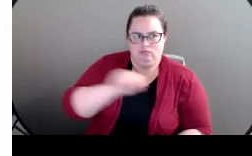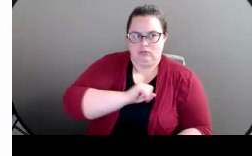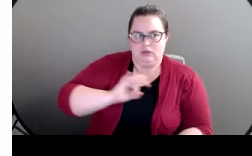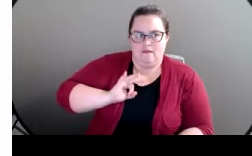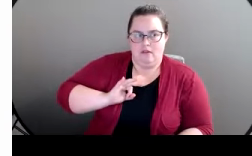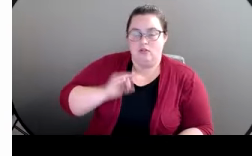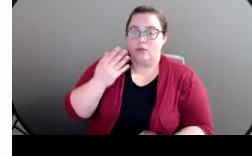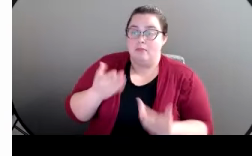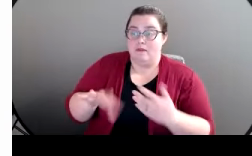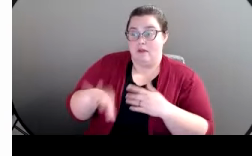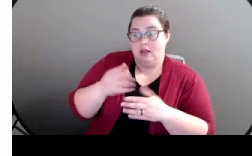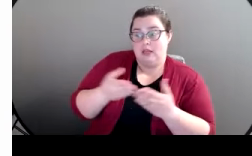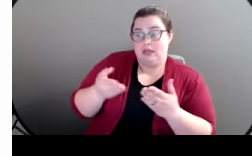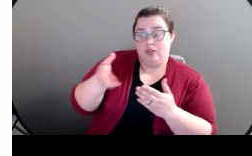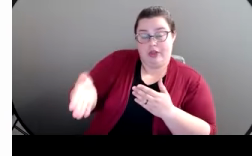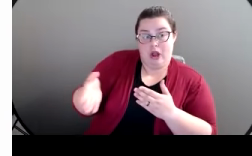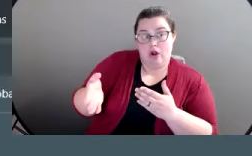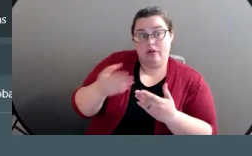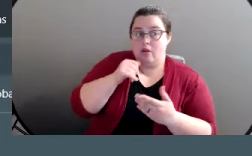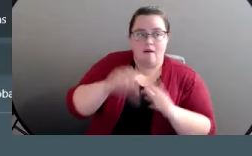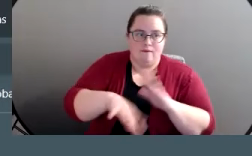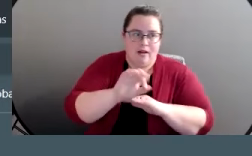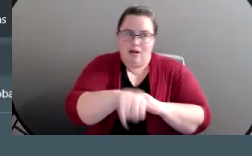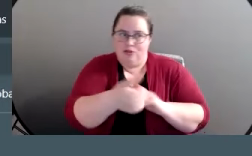So it's worth a look. Let's go browse it.